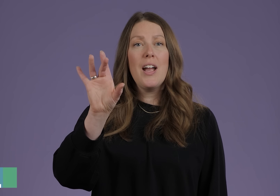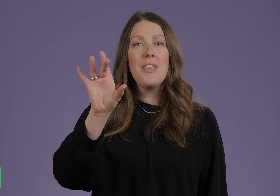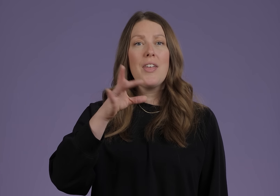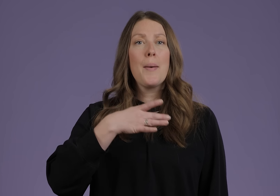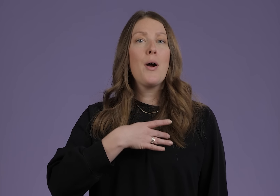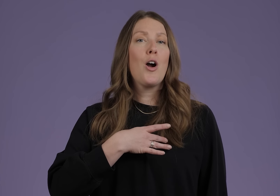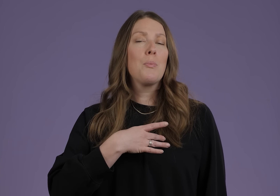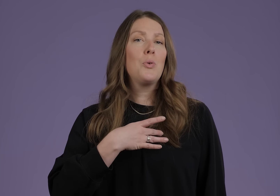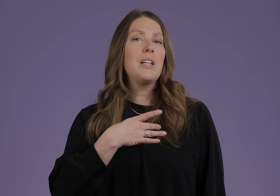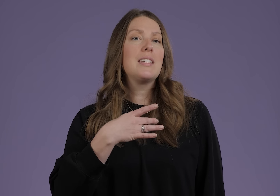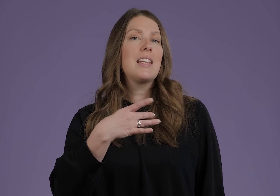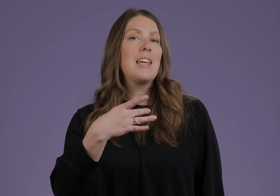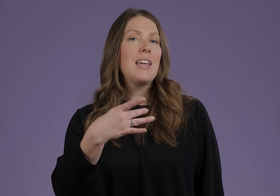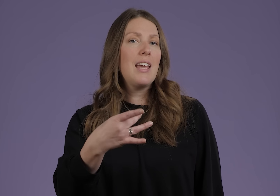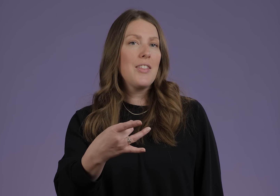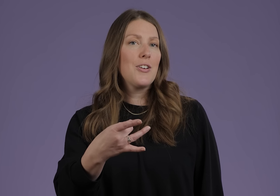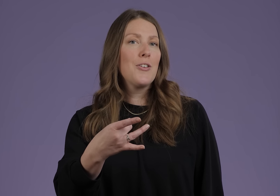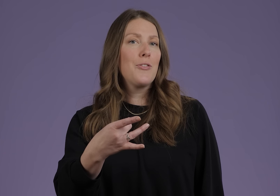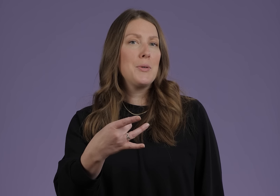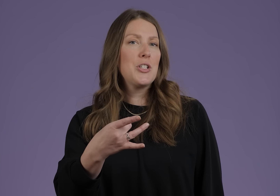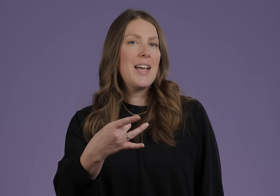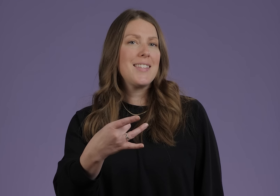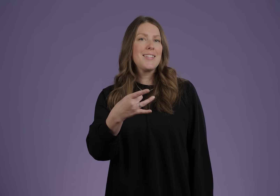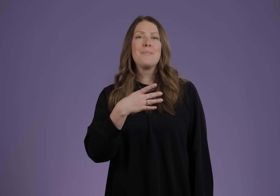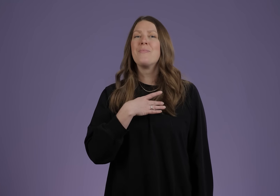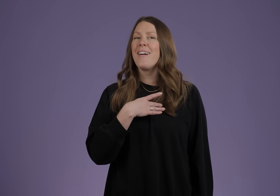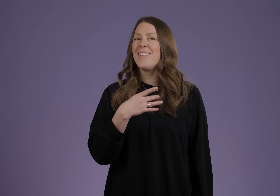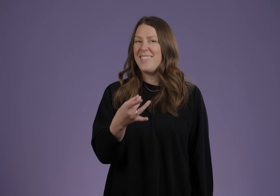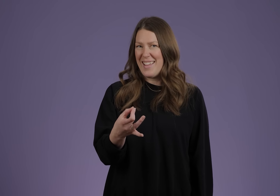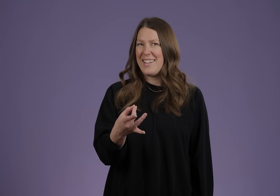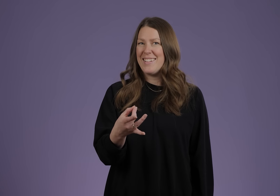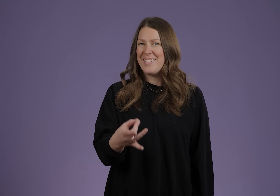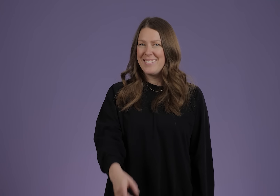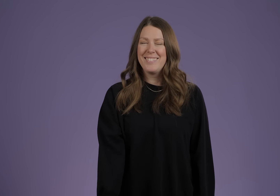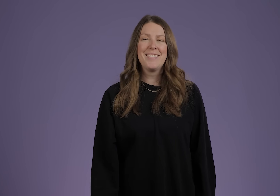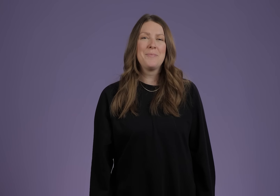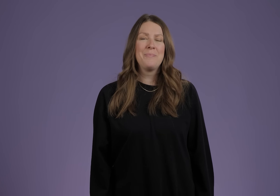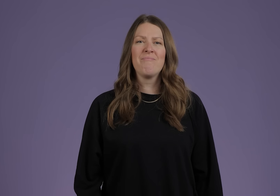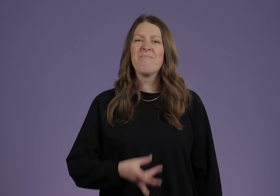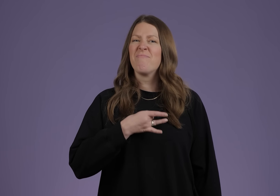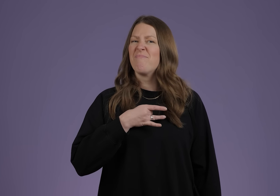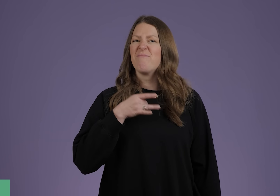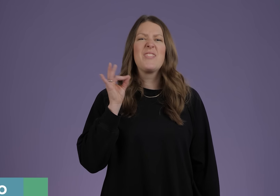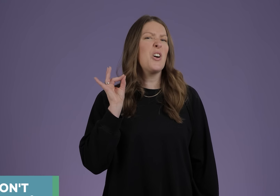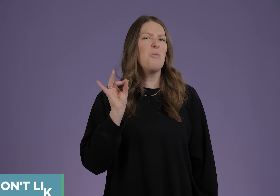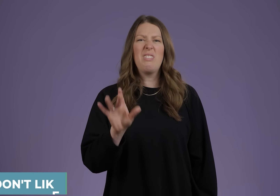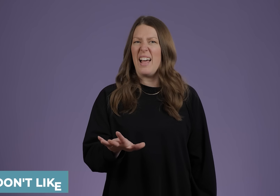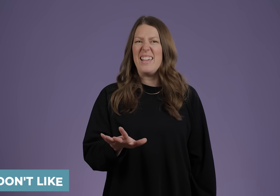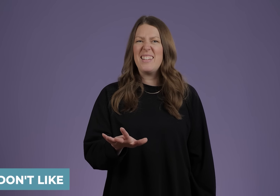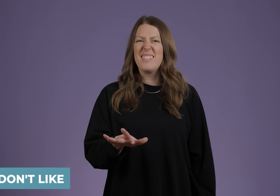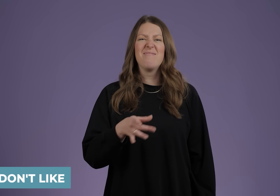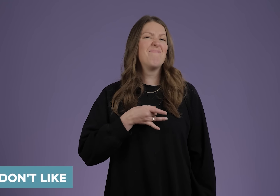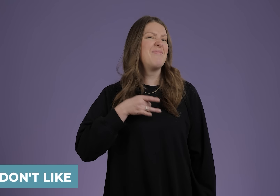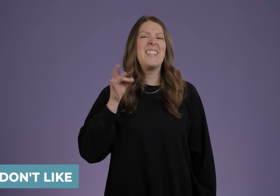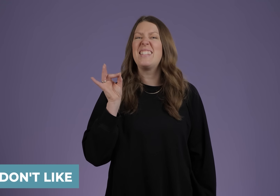and thumb are pulling together from your chest Like Don't like